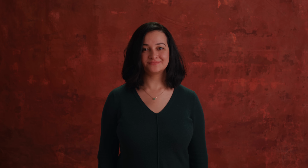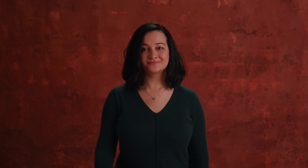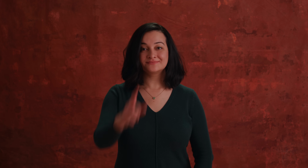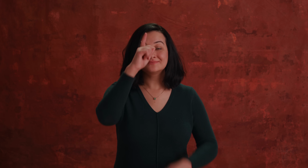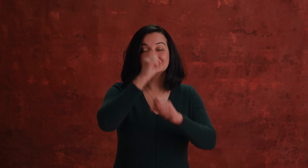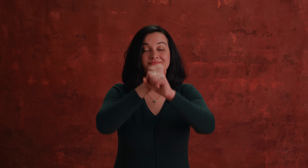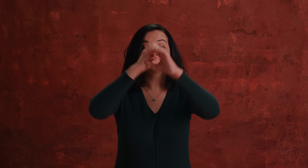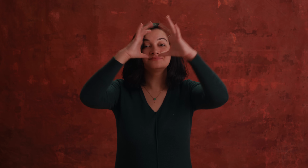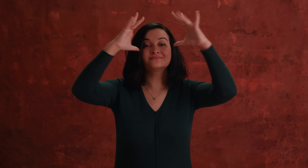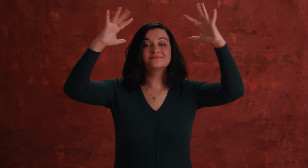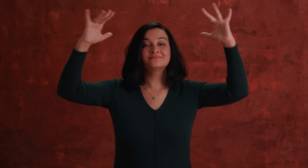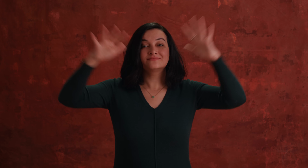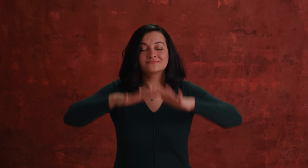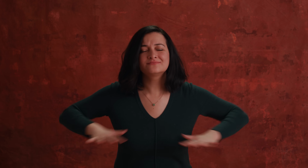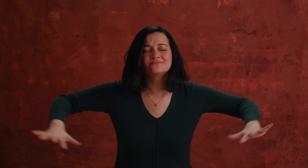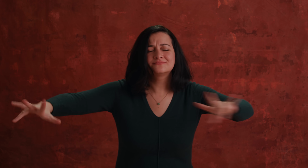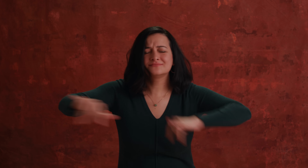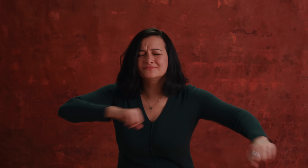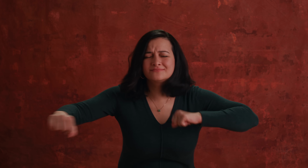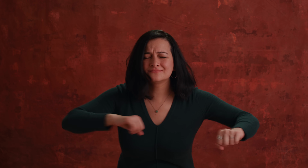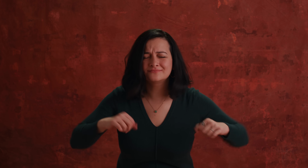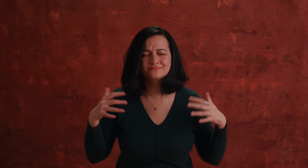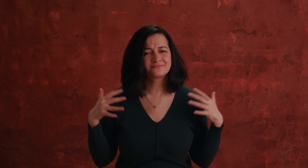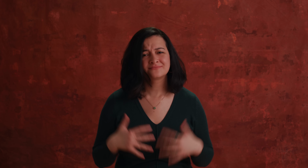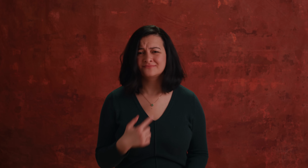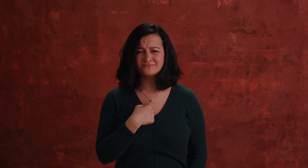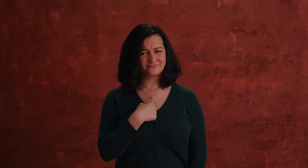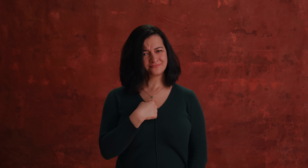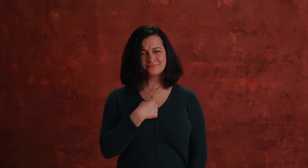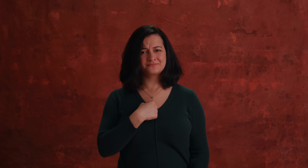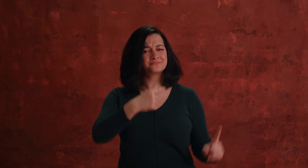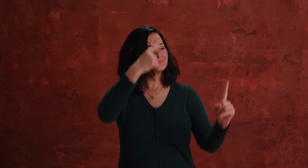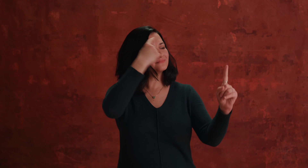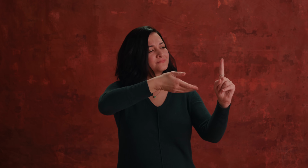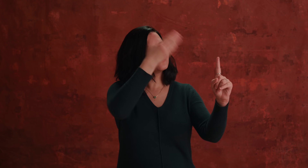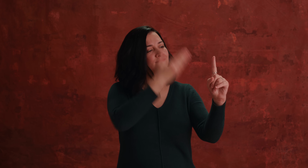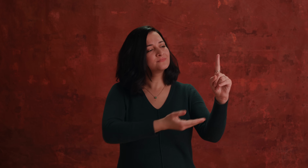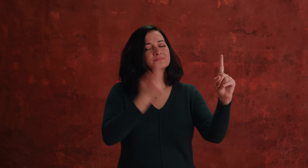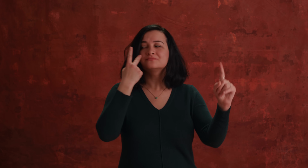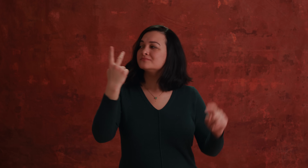I tried to imagine your reaction it didn’t scare me when the earthquake happened